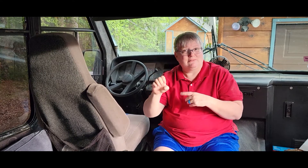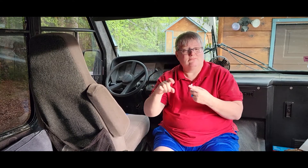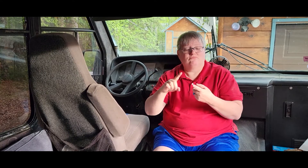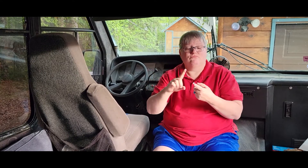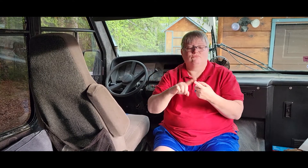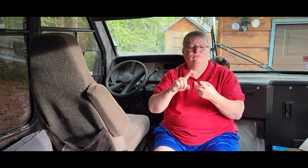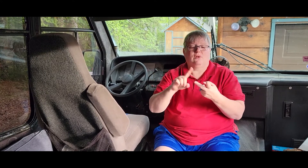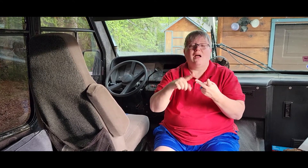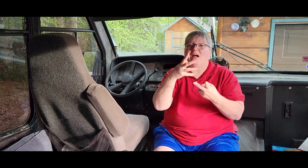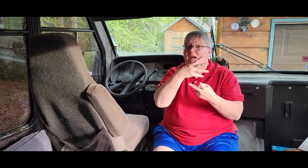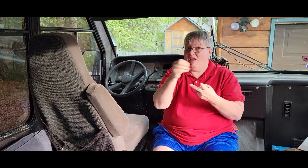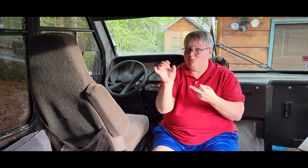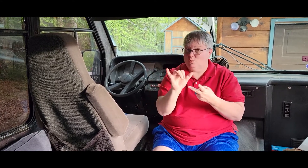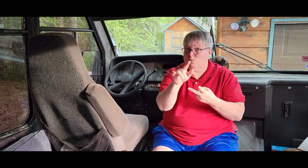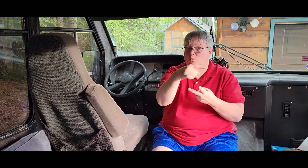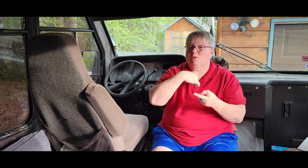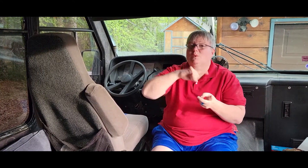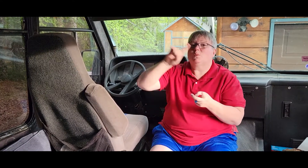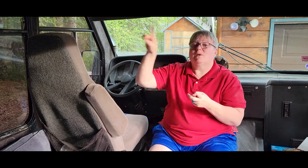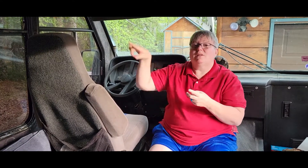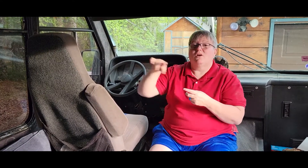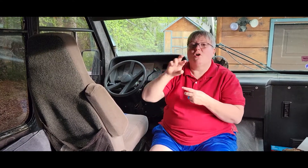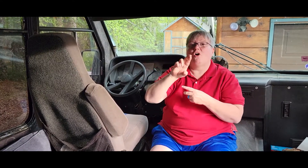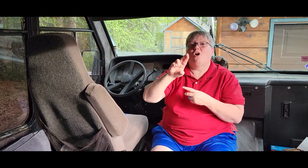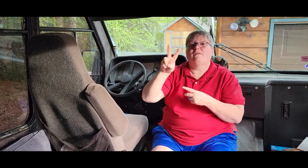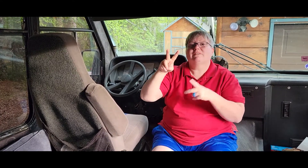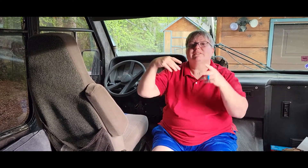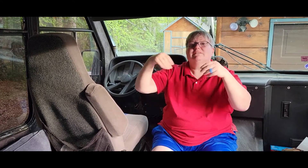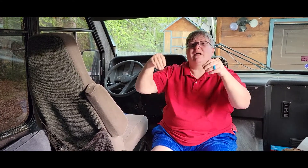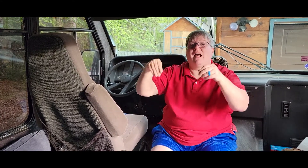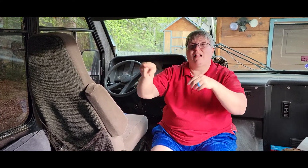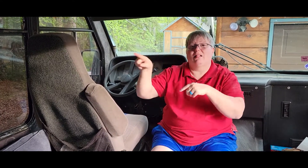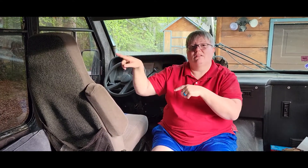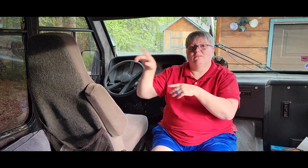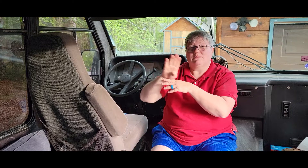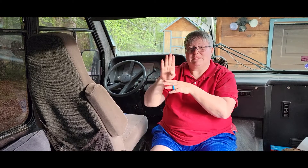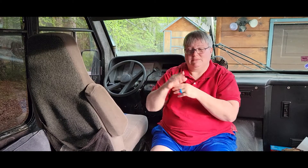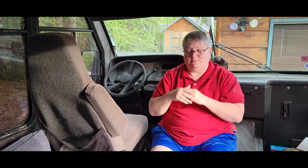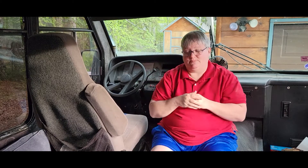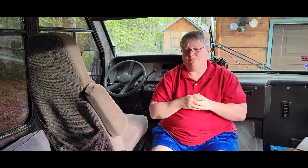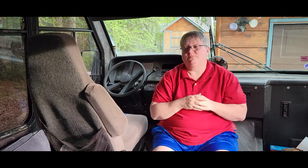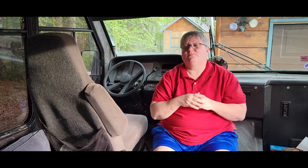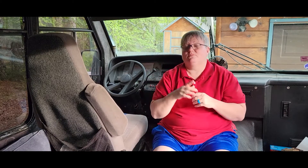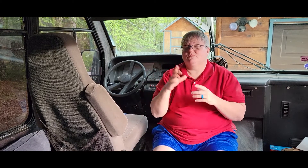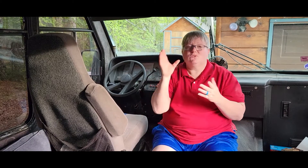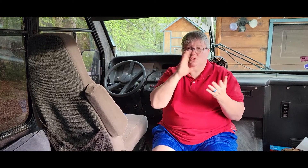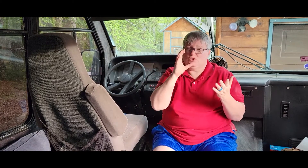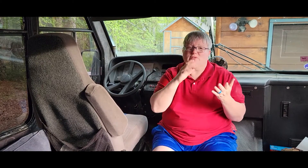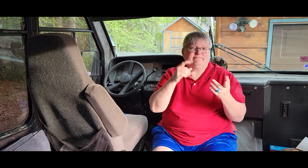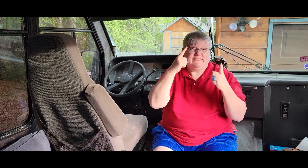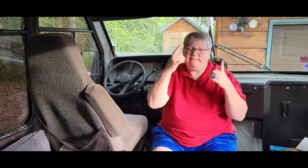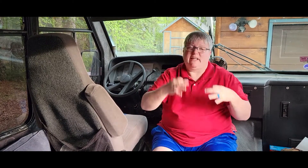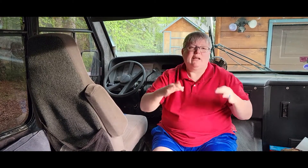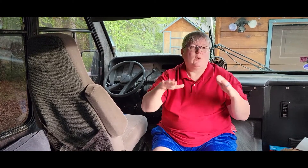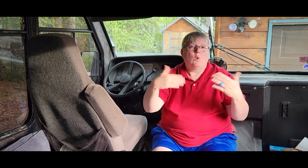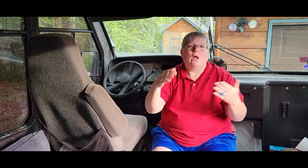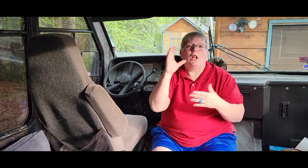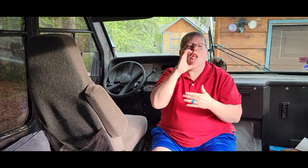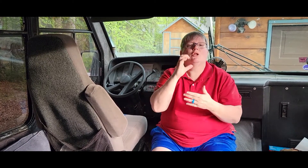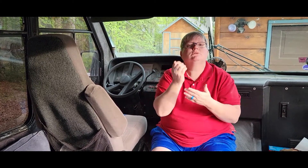uh and too we went to uh an RV dealer. And we were just we decided to go ahead and just look for